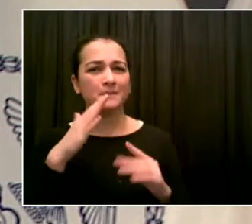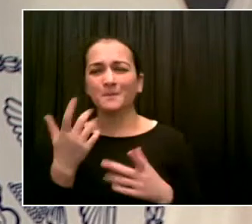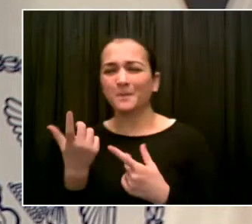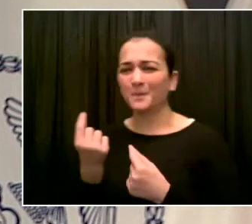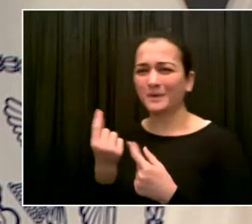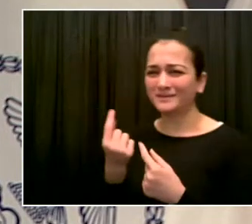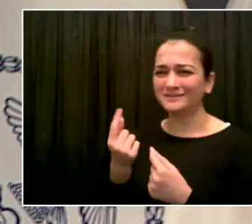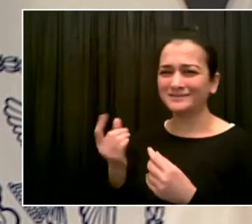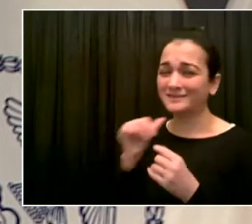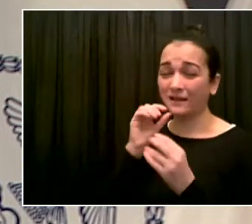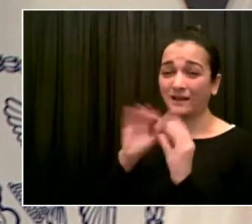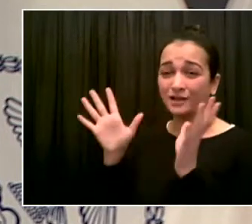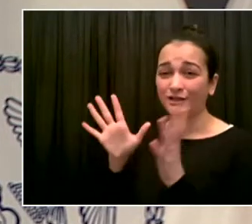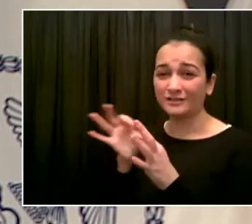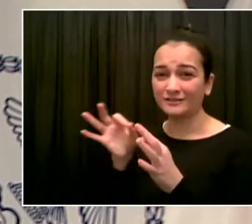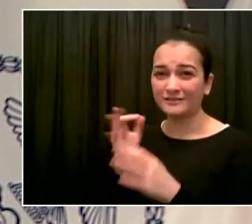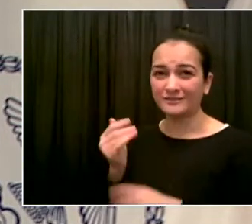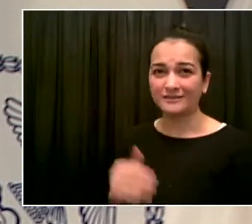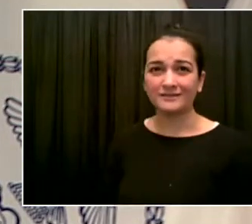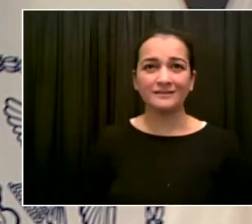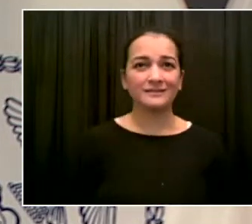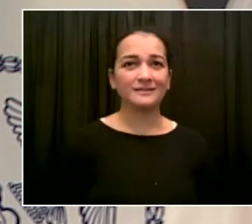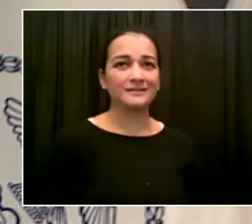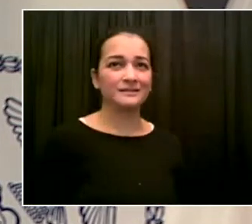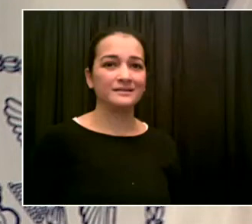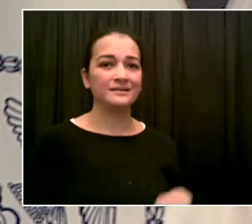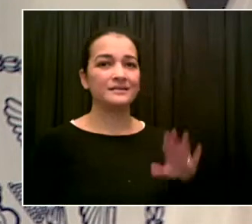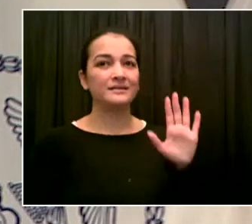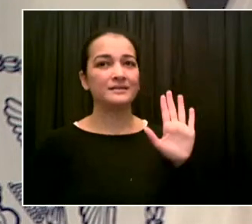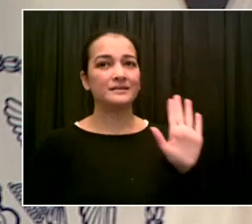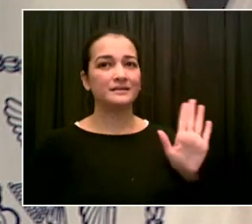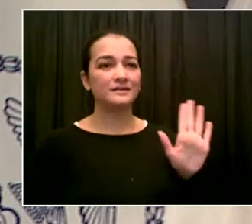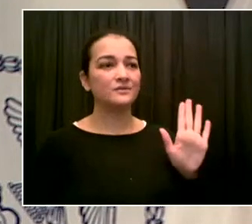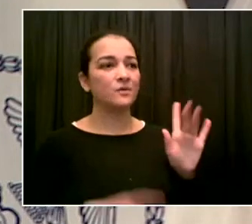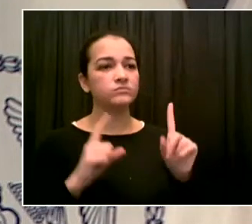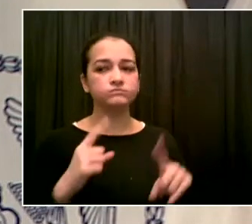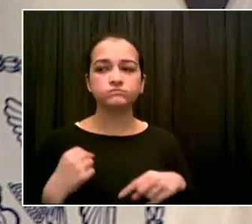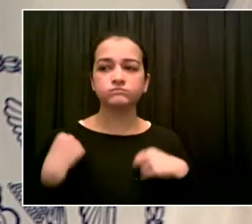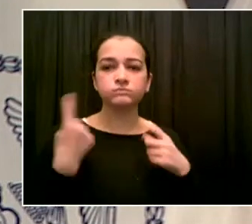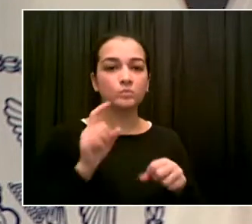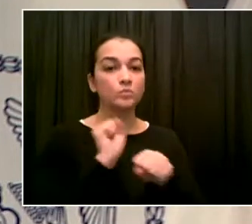. SPICA IN TERMS OF -- IN TERMS OF